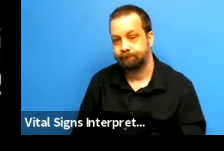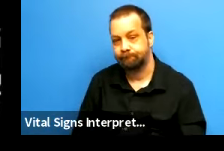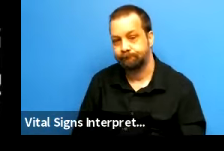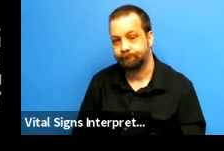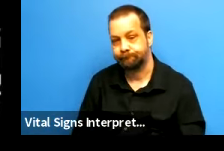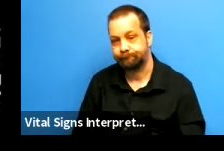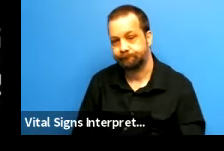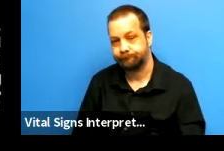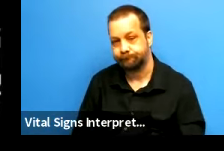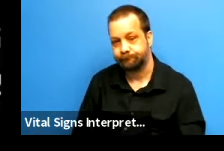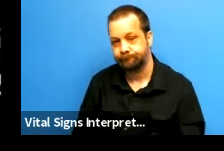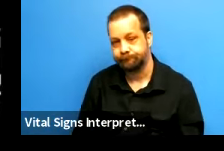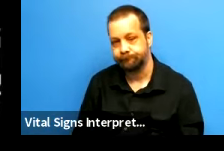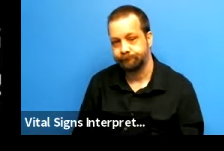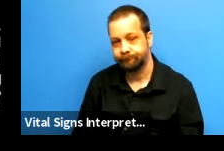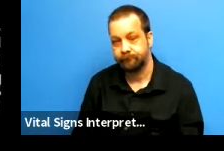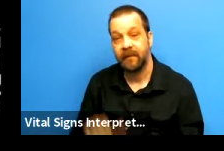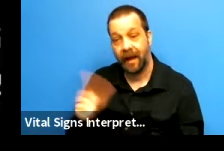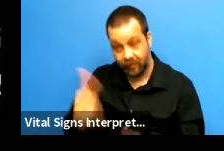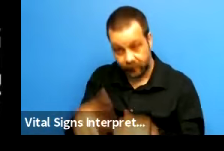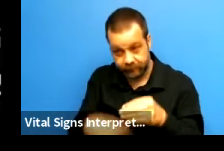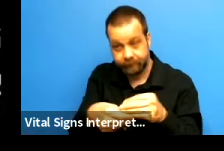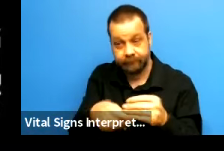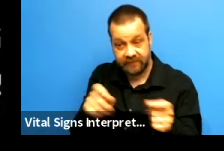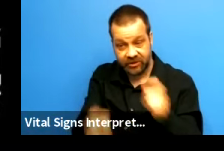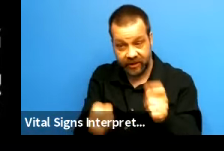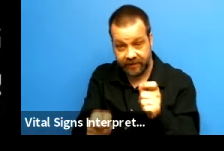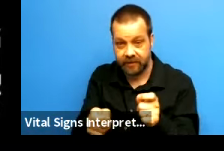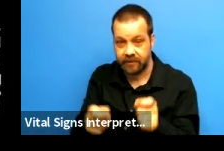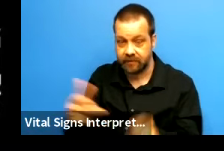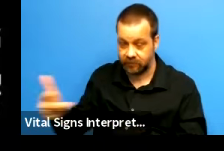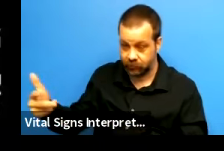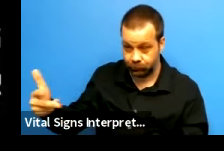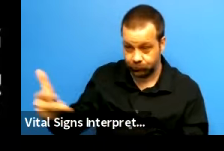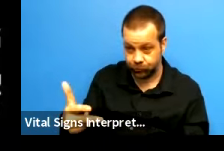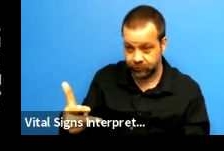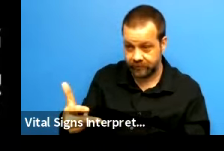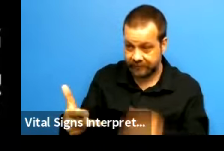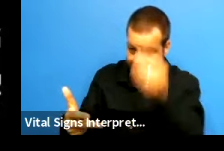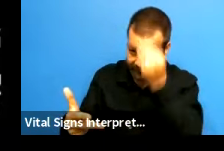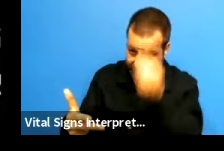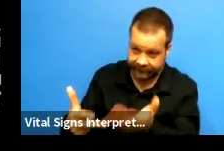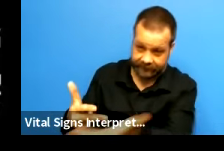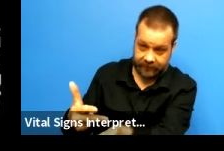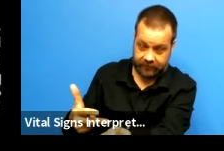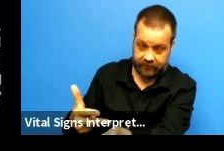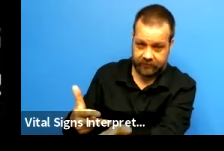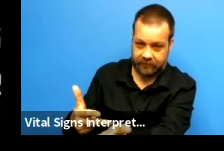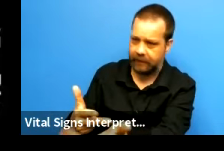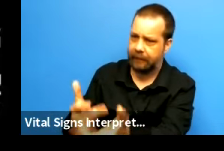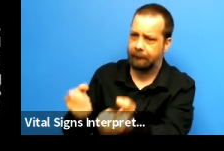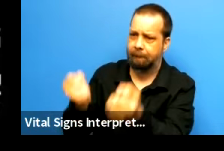Some other things that we have seen are the ability to do curb side check in. This is at multiple places.